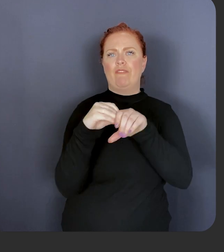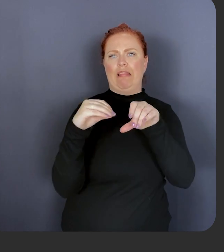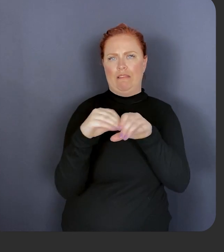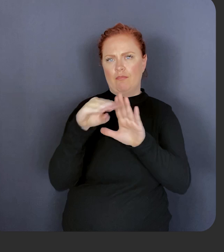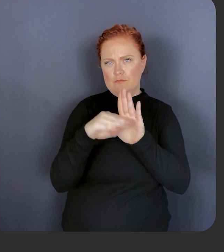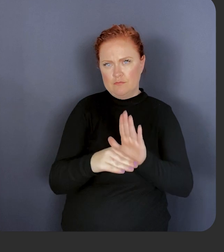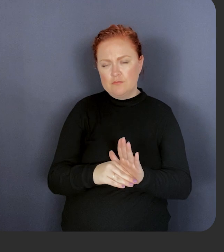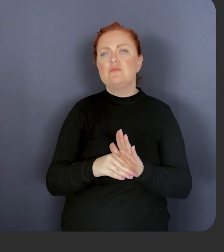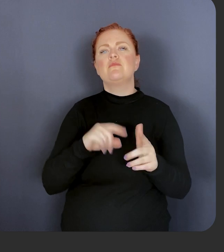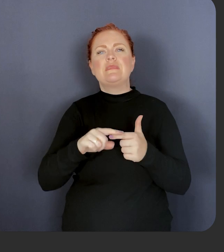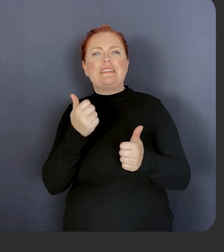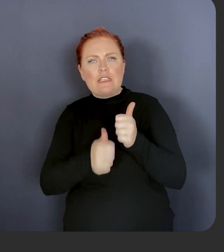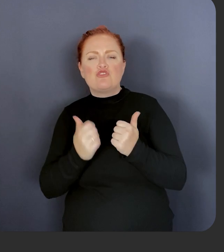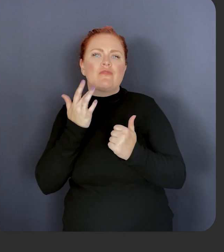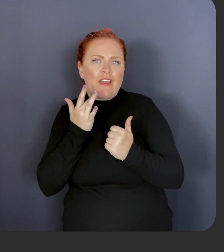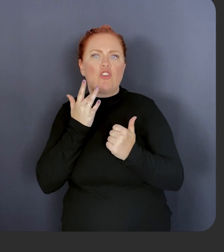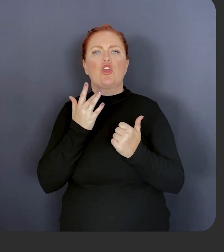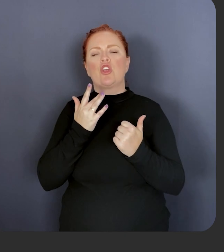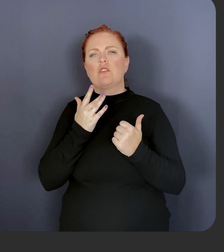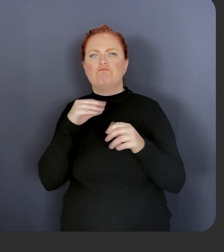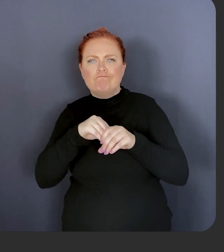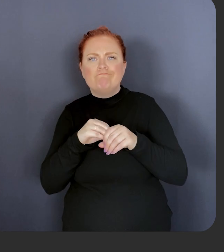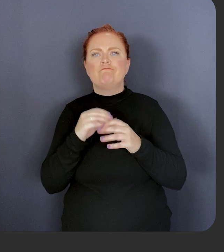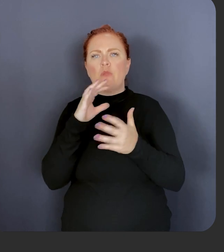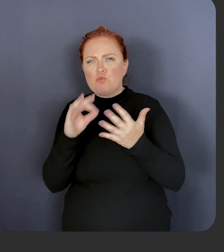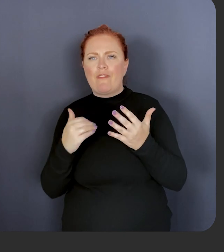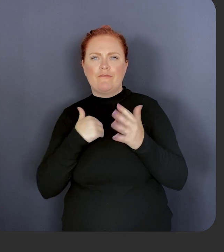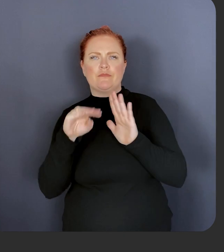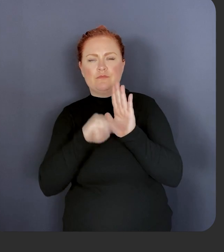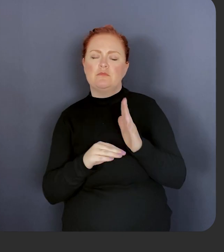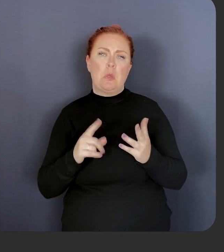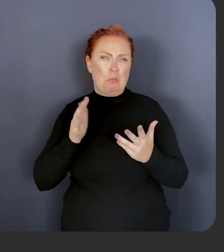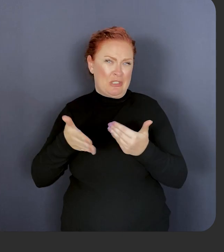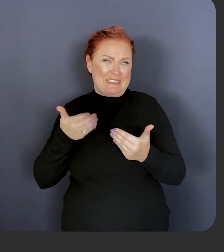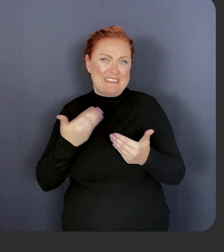And then just each of my flavors is going to be one of those. So quite easy.